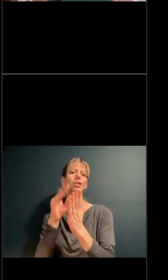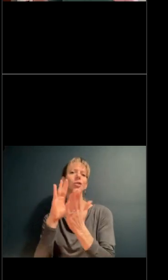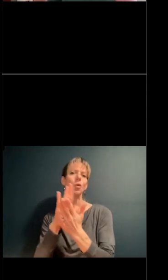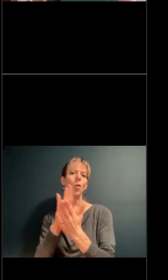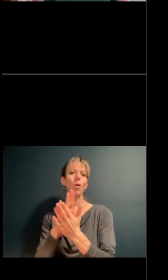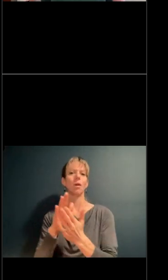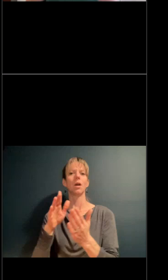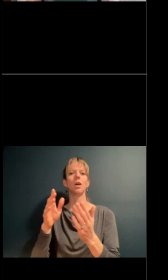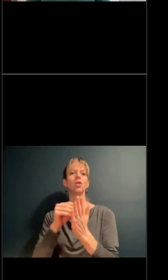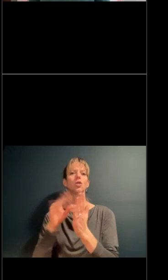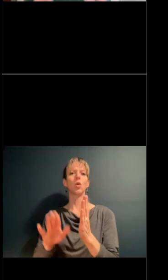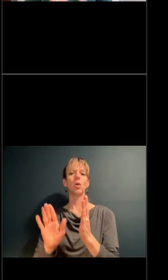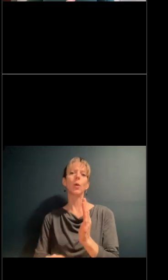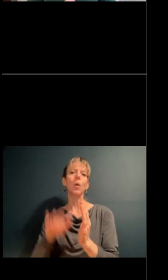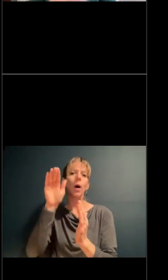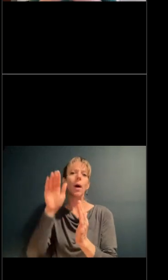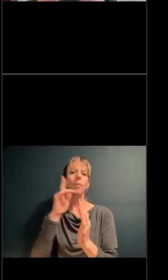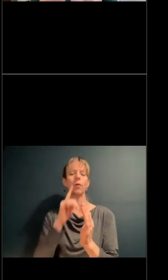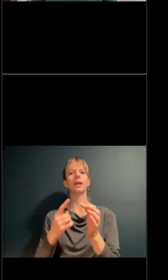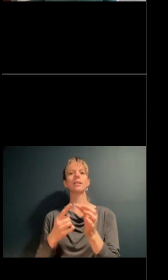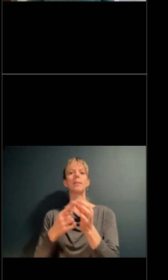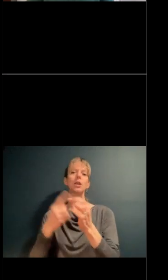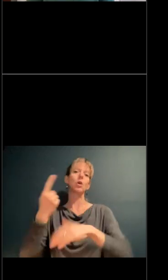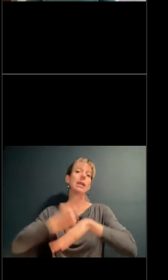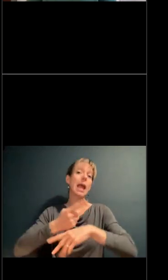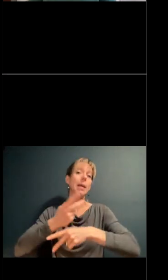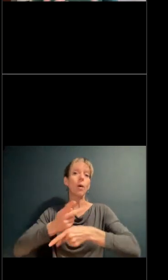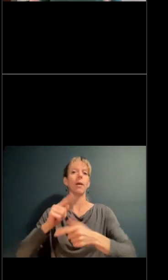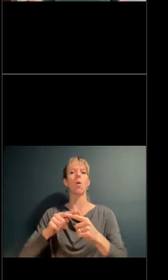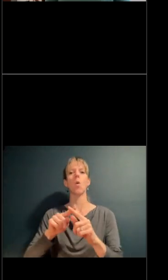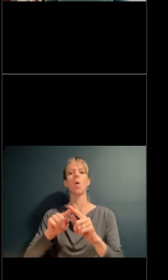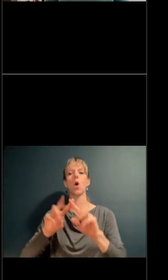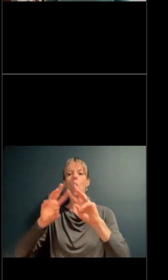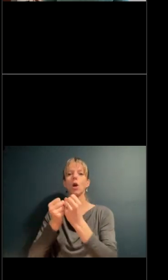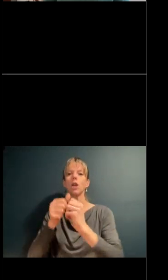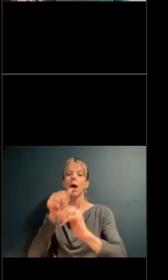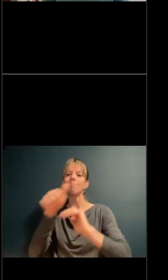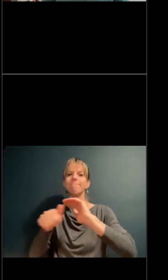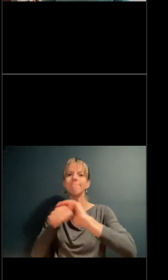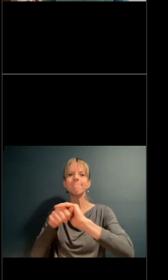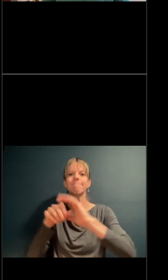to specialized day programs and sheltered workshops, and even institutional living.